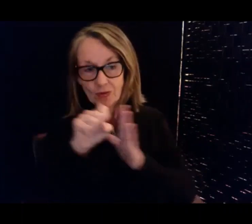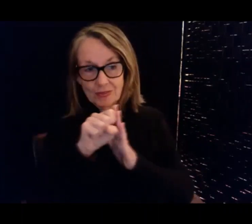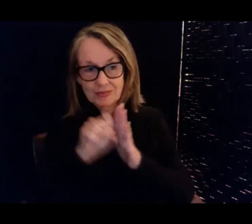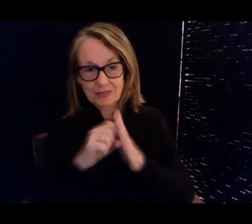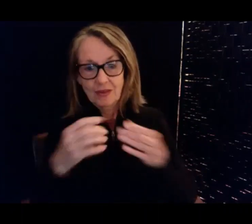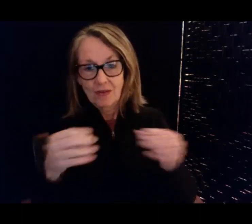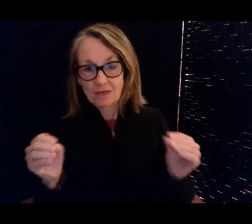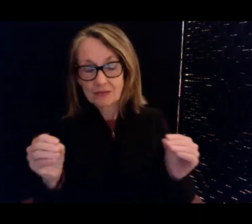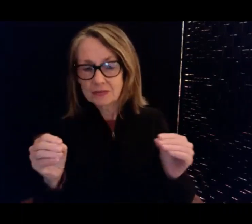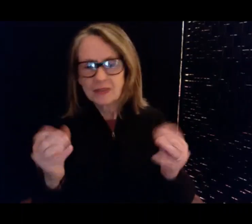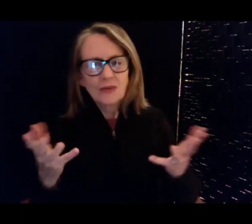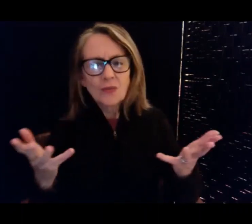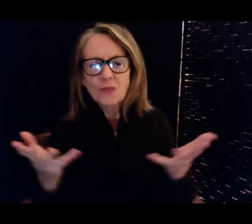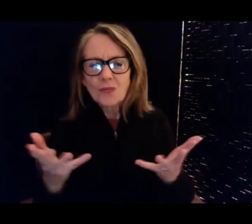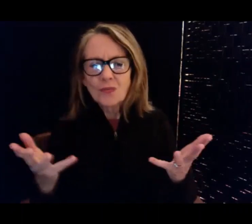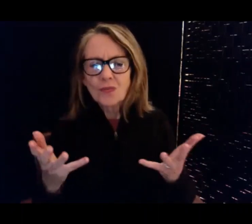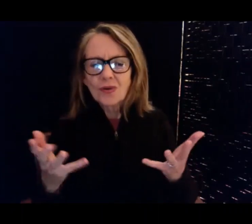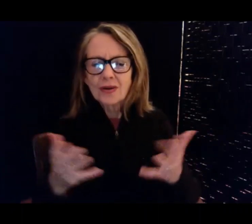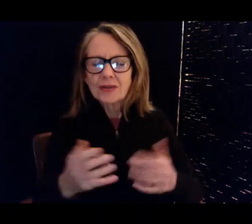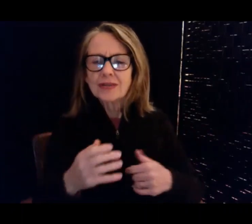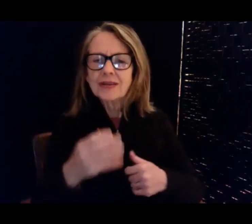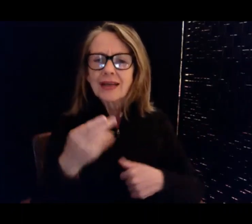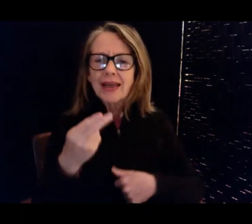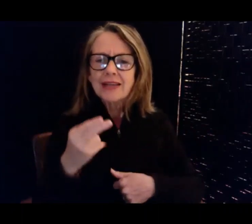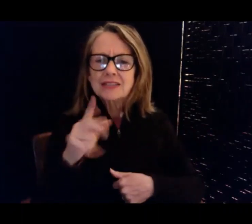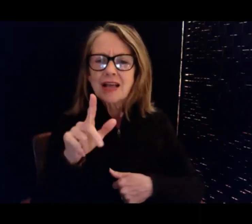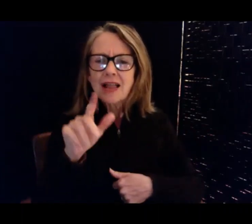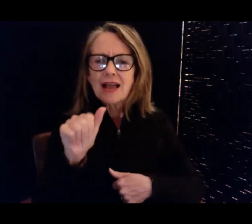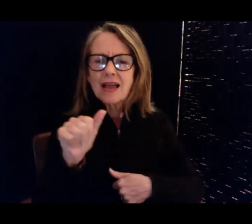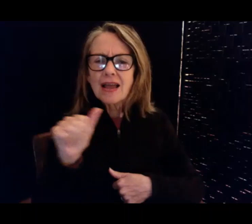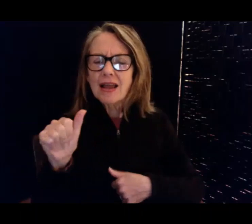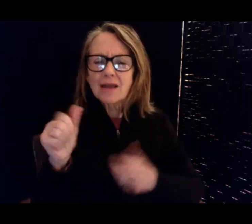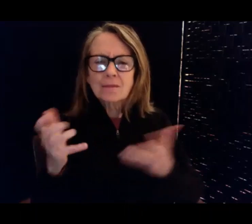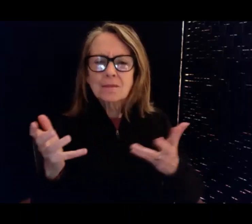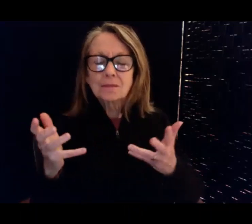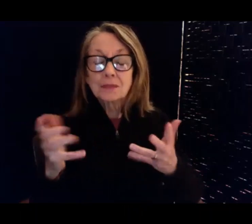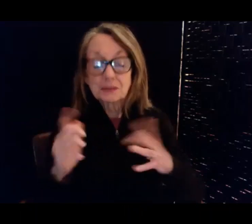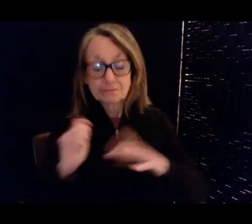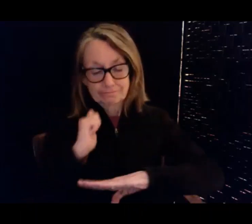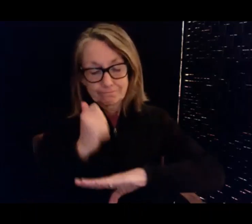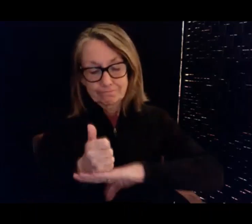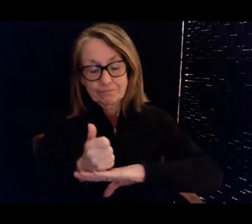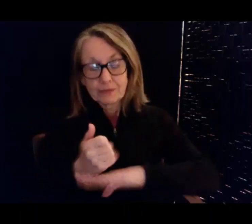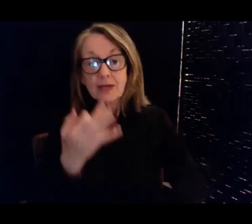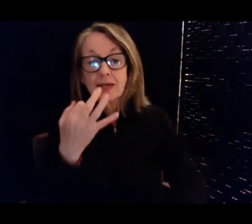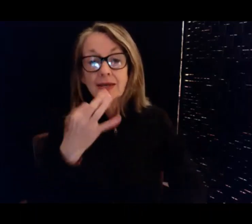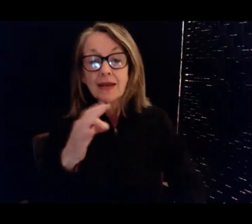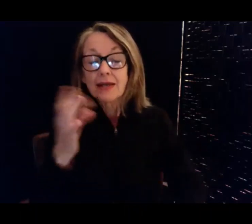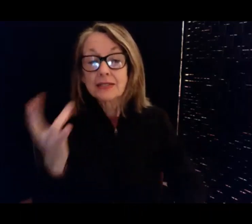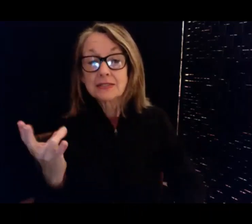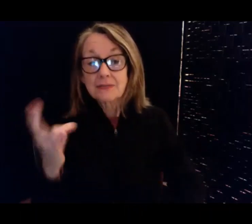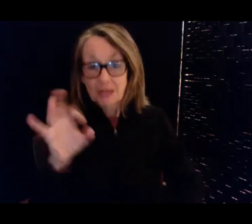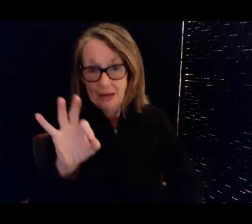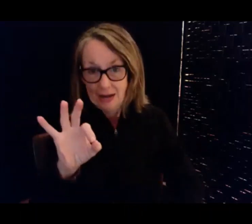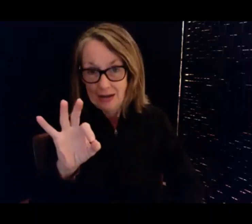is this association? It started in 1979 and it's a group that's dedicated to